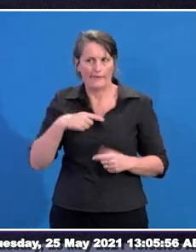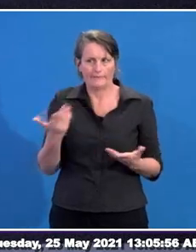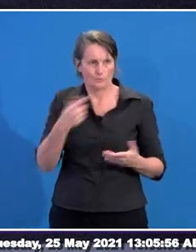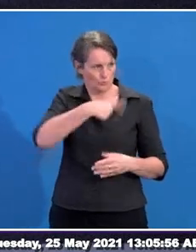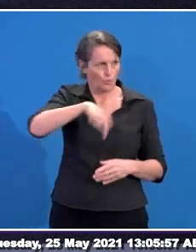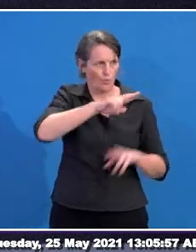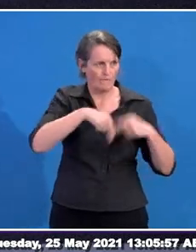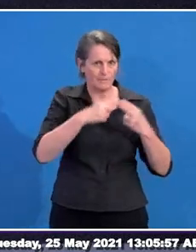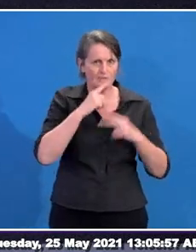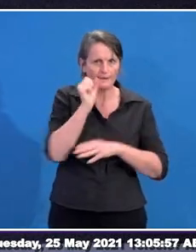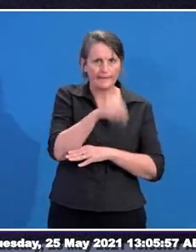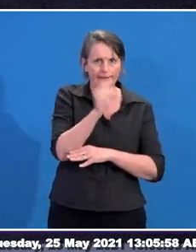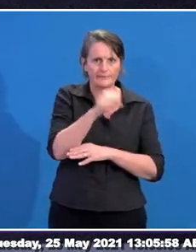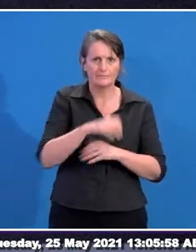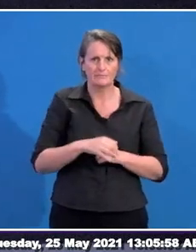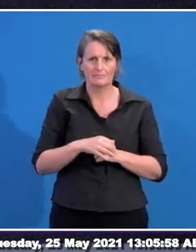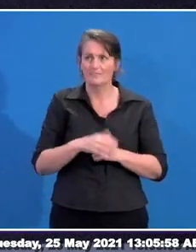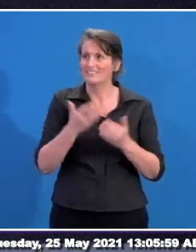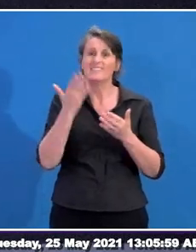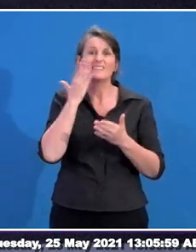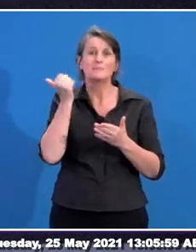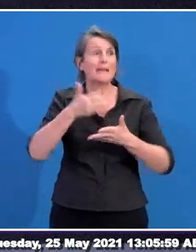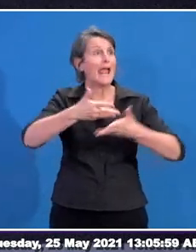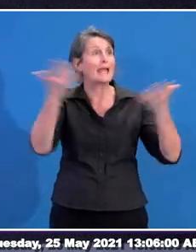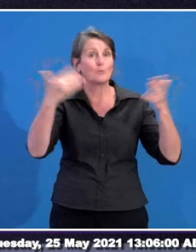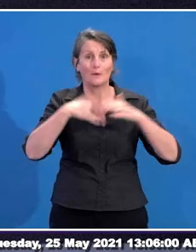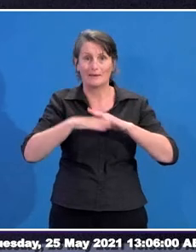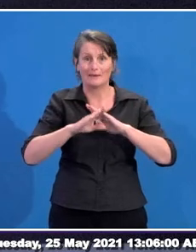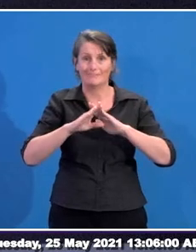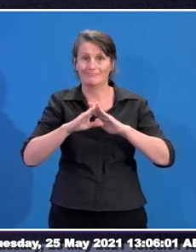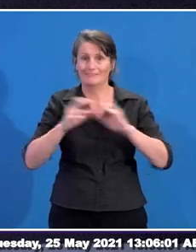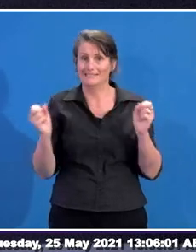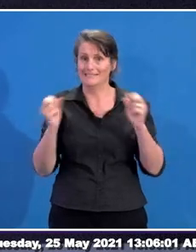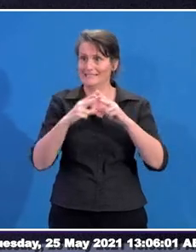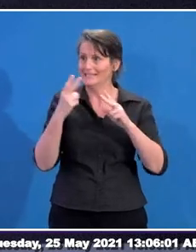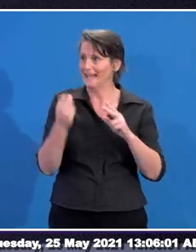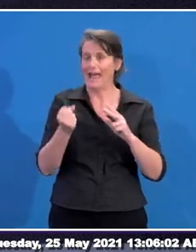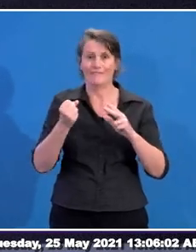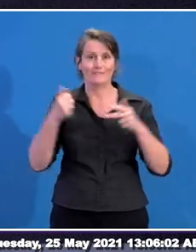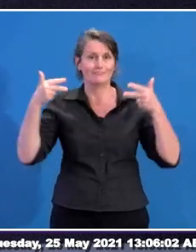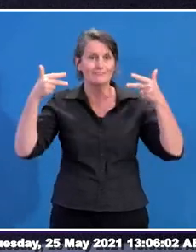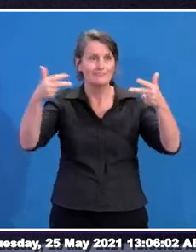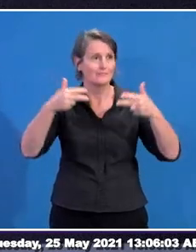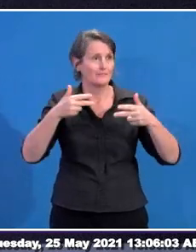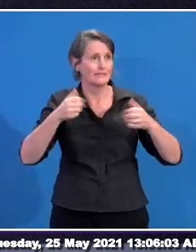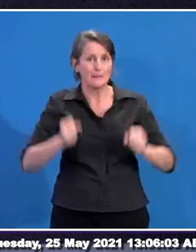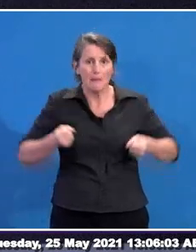We're surrounded by cameras everywhere we go, in parks, in restaurants and elevators.